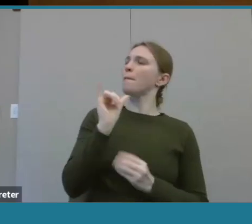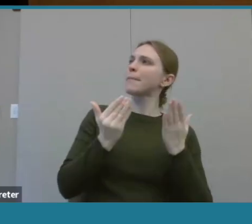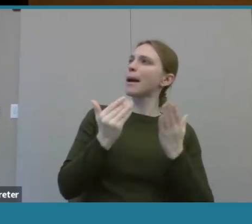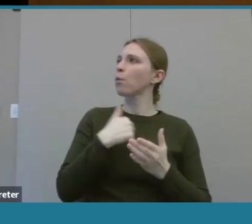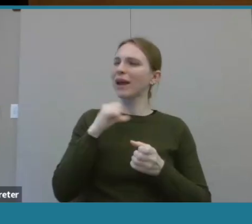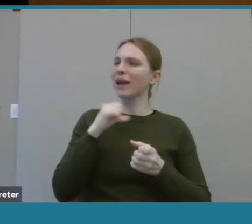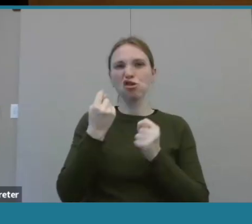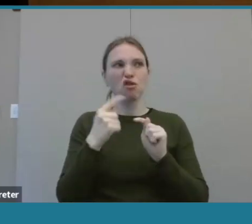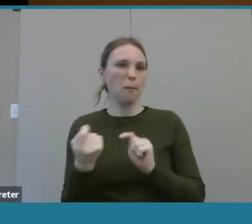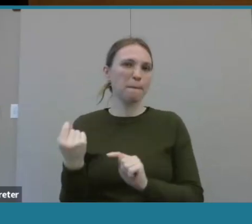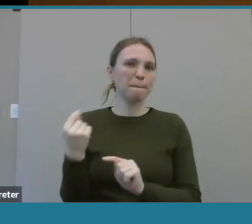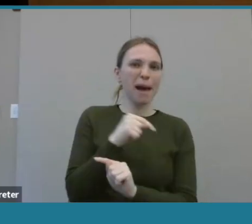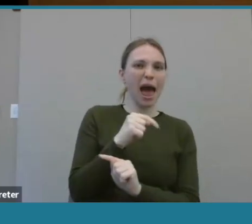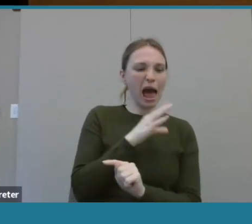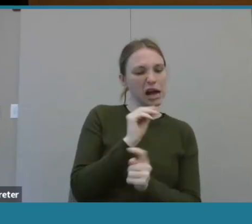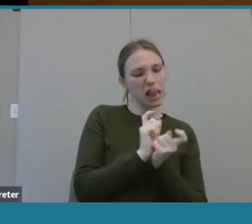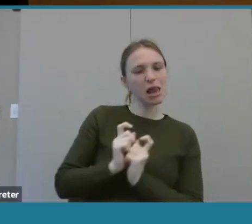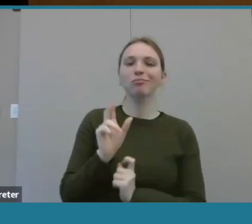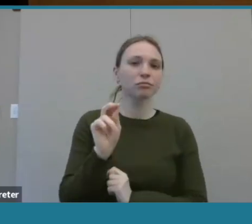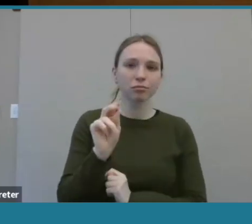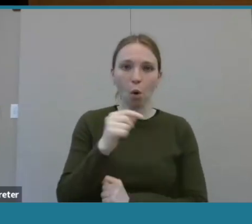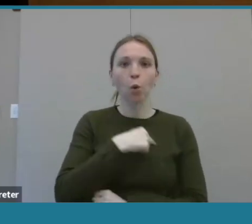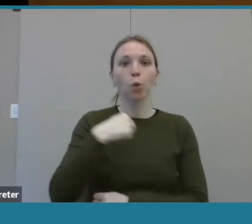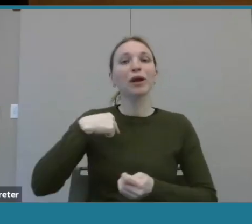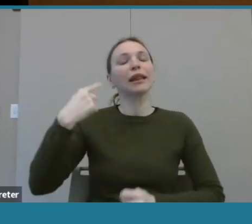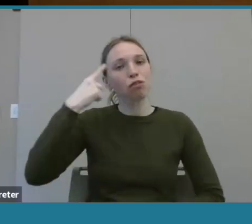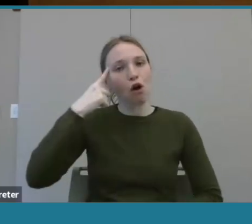It makes a true difference when you really think about accessibility from the